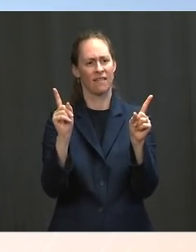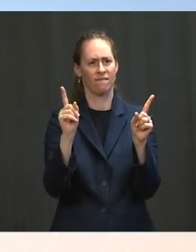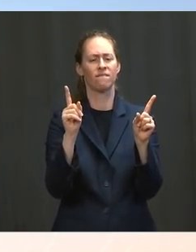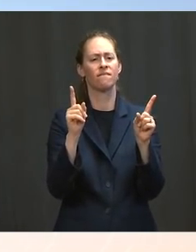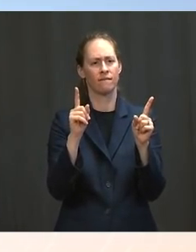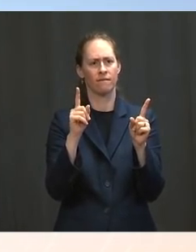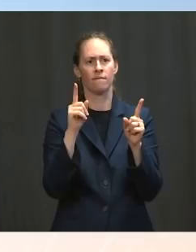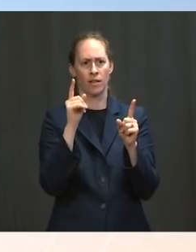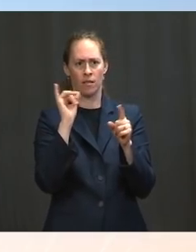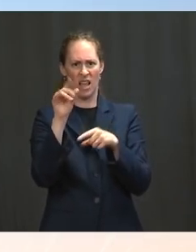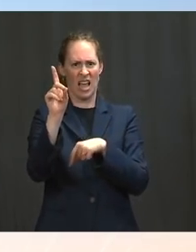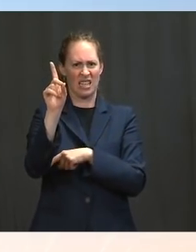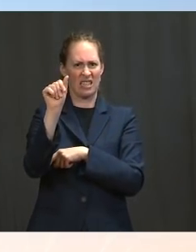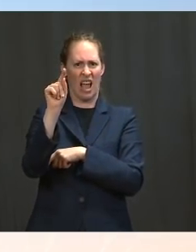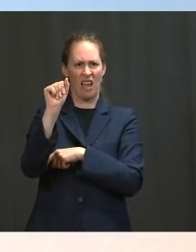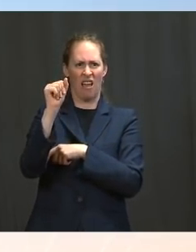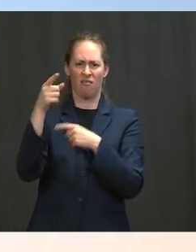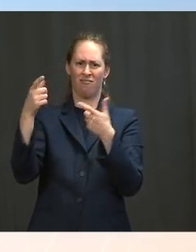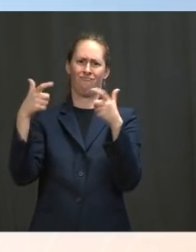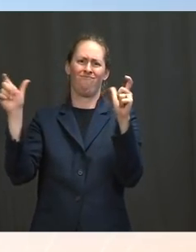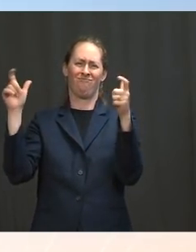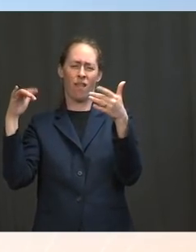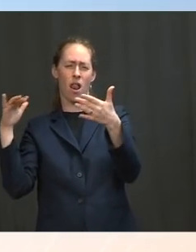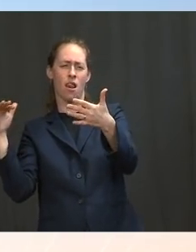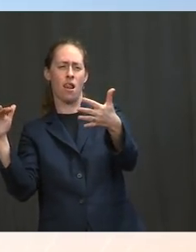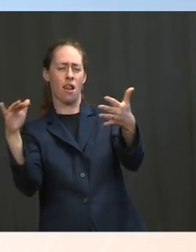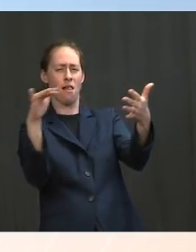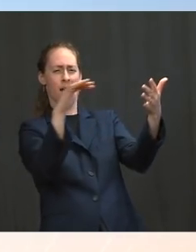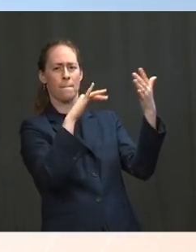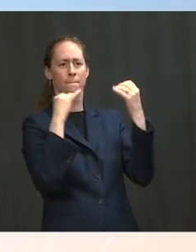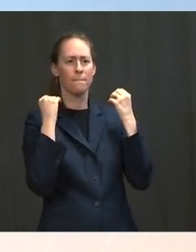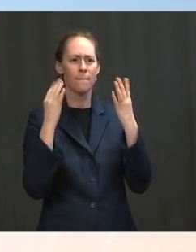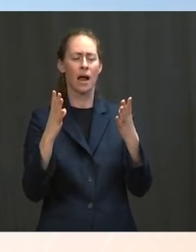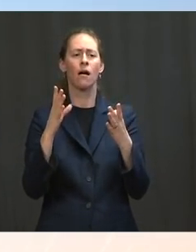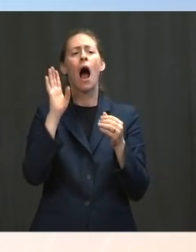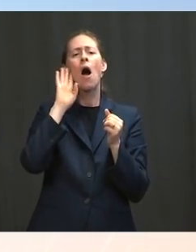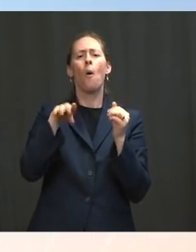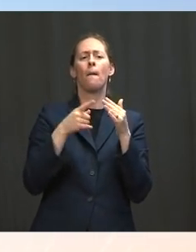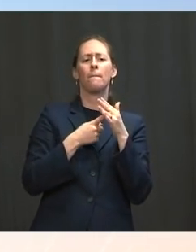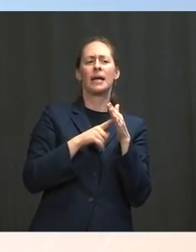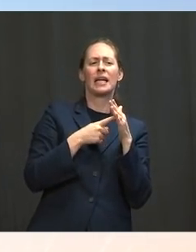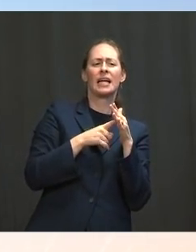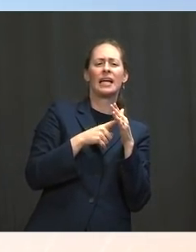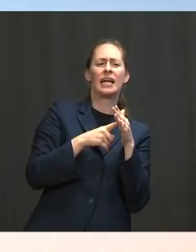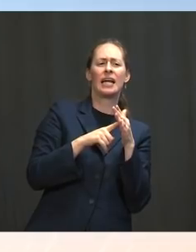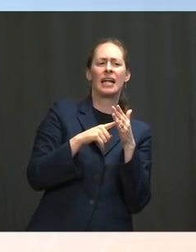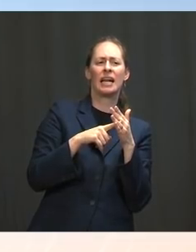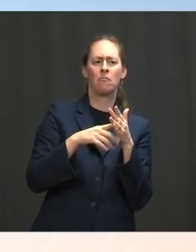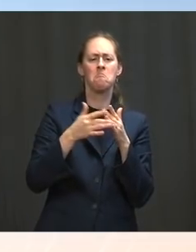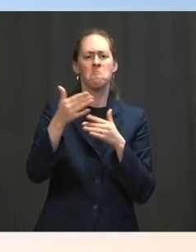larger studies that we're relying on. It's preliminary. We'll look at what the final conclusions say. The Press: One more. Pope Francis is still in the hospital